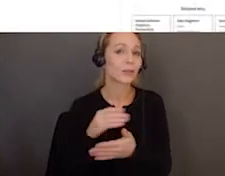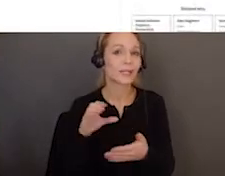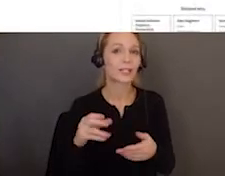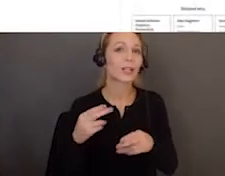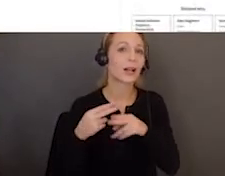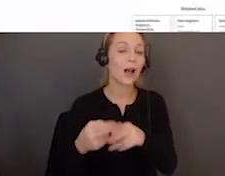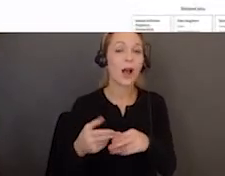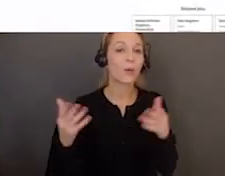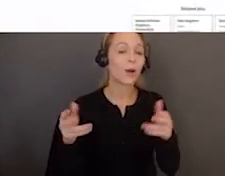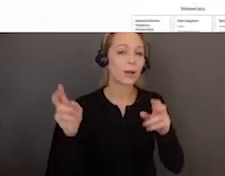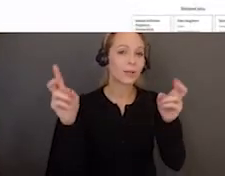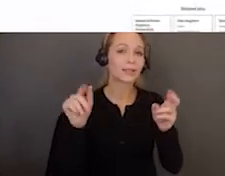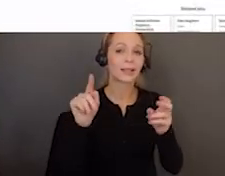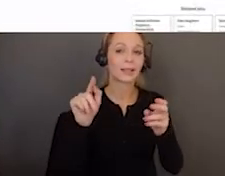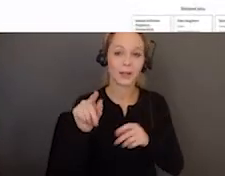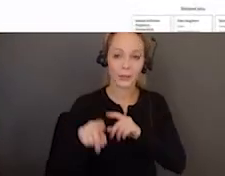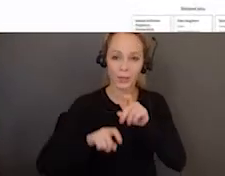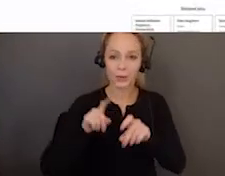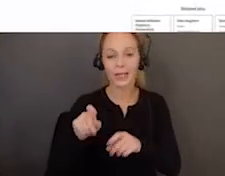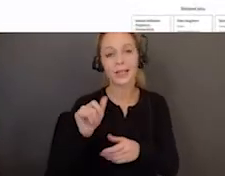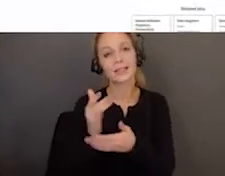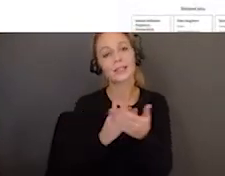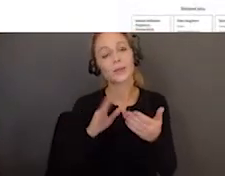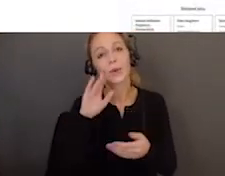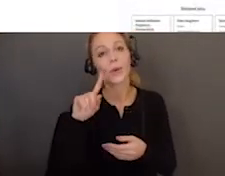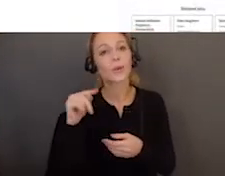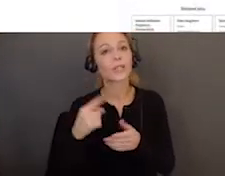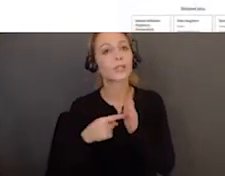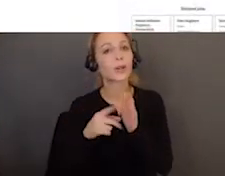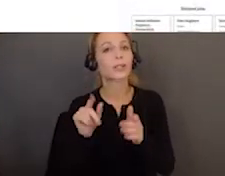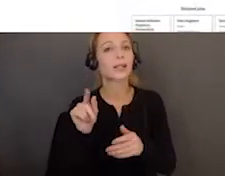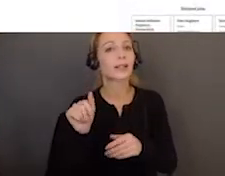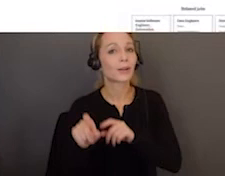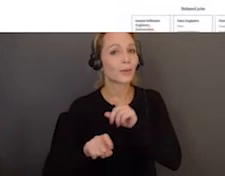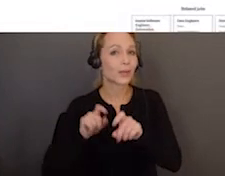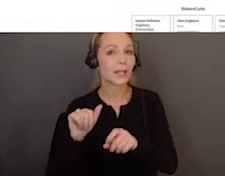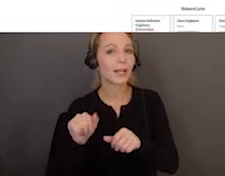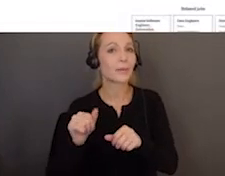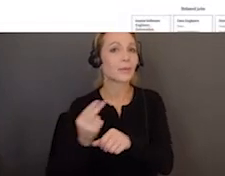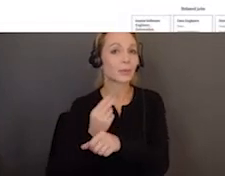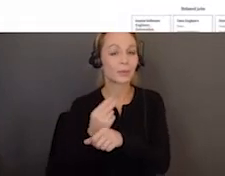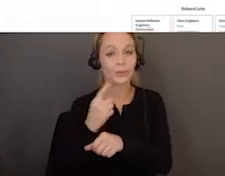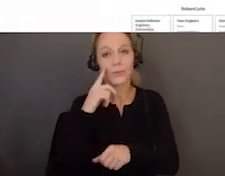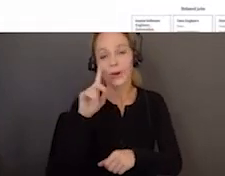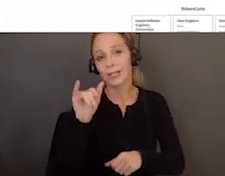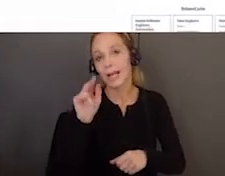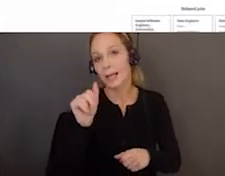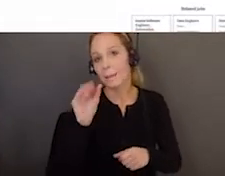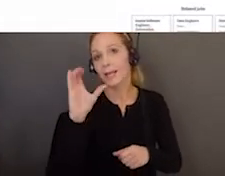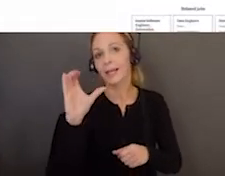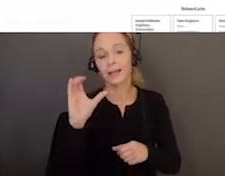A NEW SECTION TITLED DATA QUERIES AND THIS SHOWS ONLY THE DATA QUERIES USED FOR A DYNAMIC INSTANCE PAGE, SO